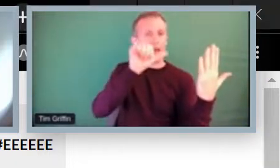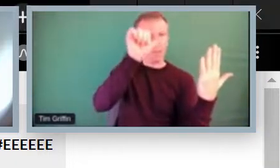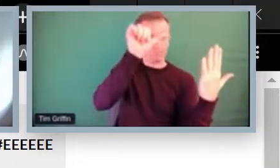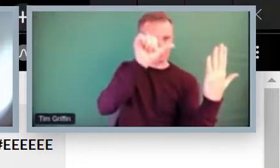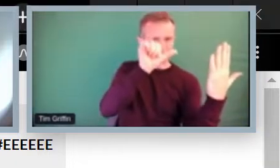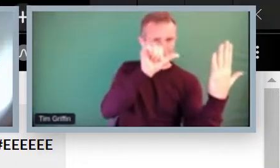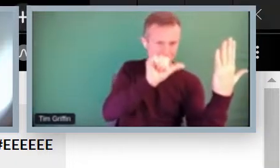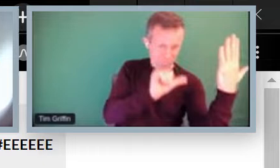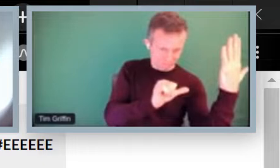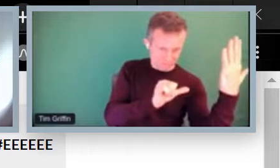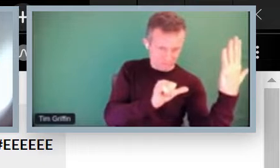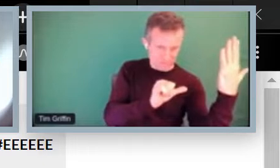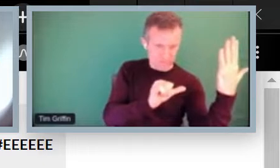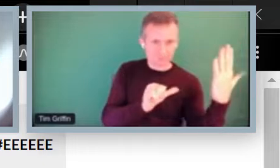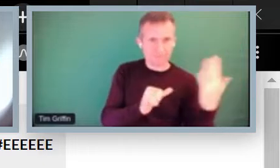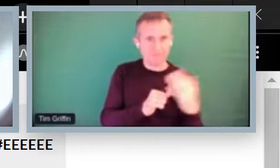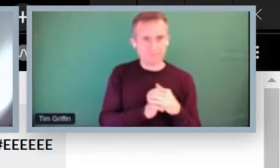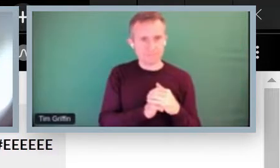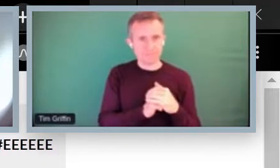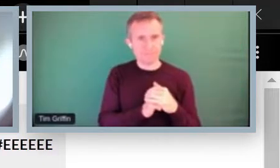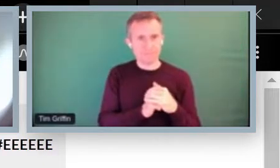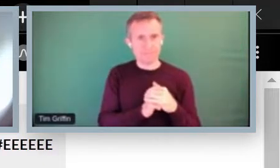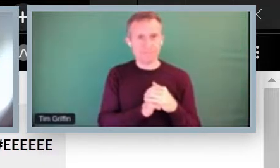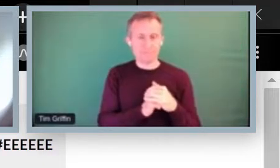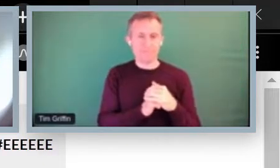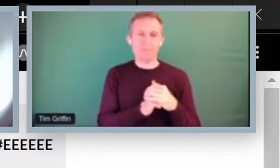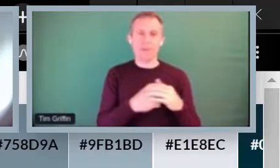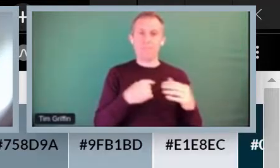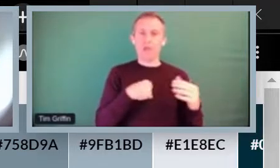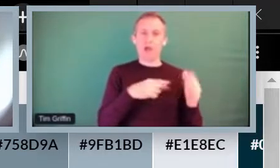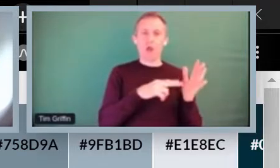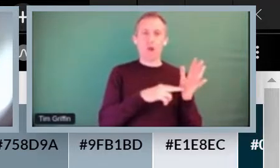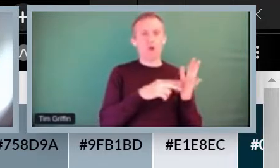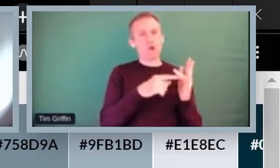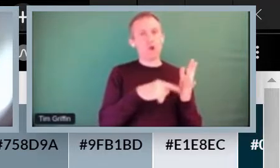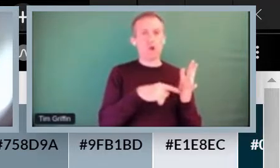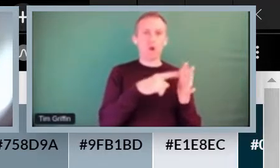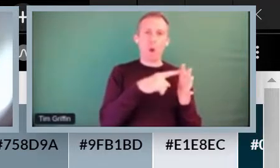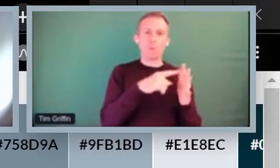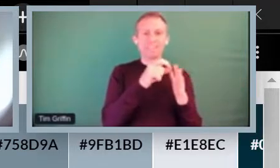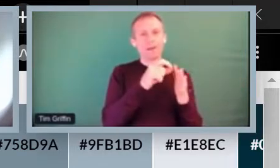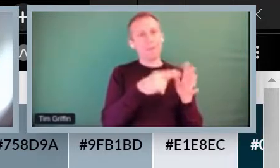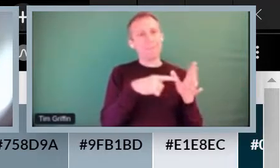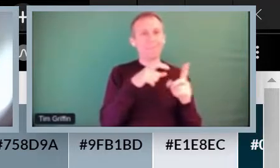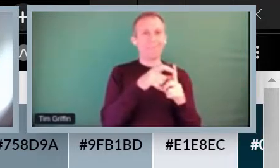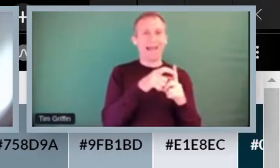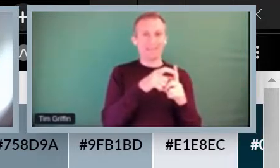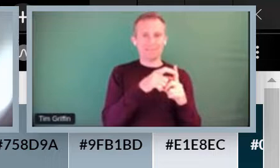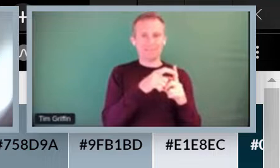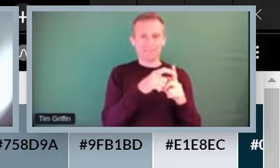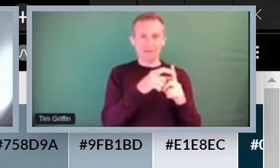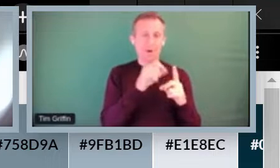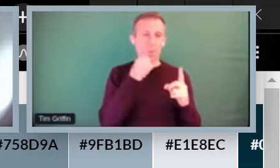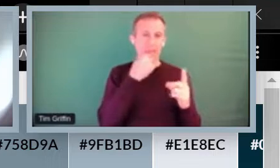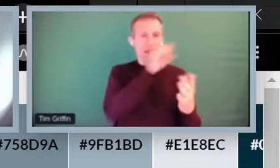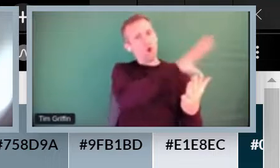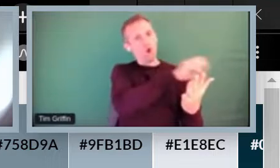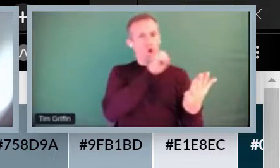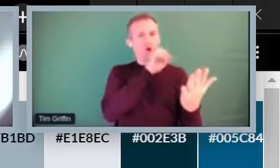From a notepad, I'm just going to paste in all of the colours from my brand colour scheme.